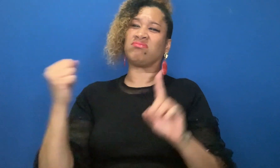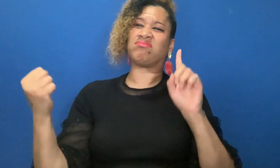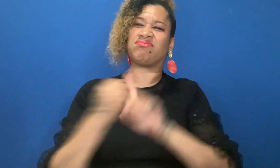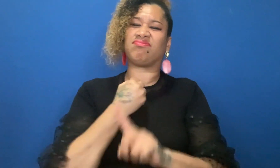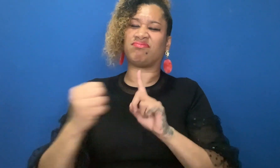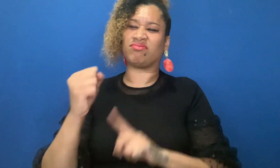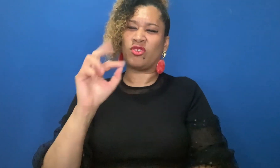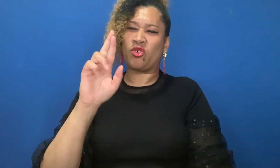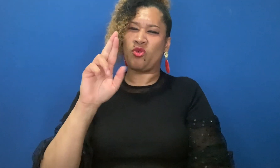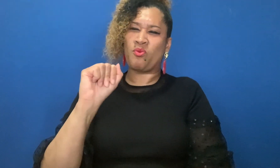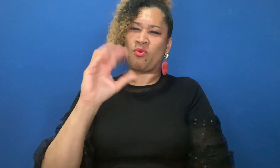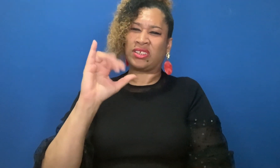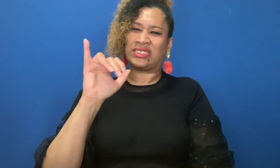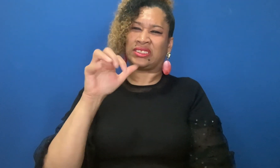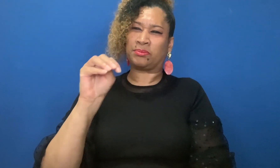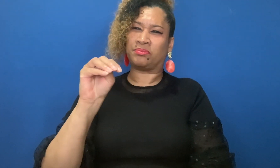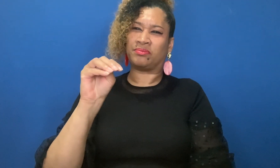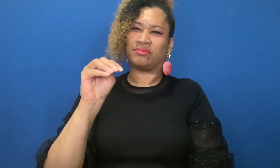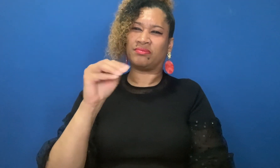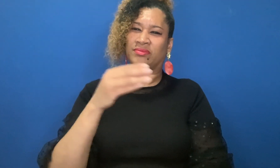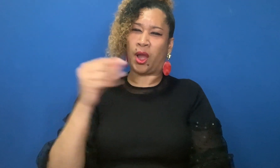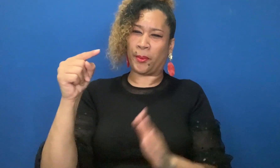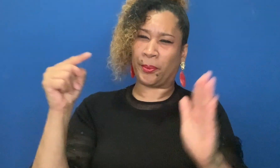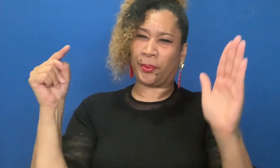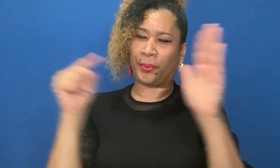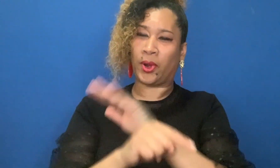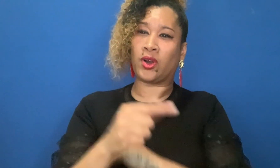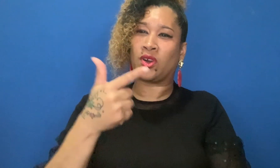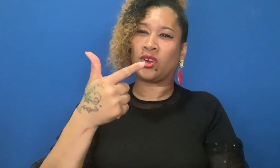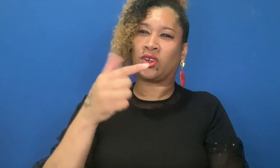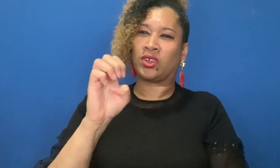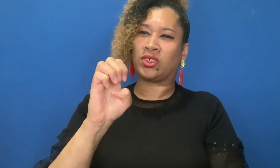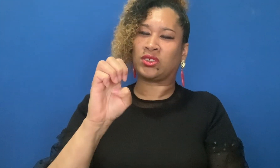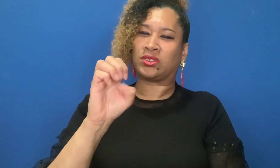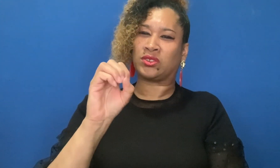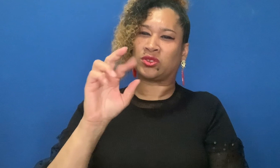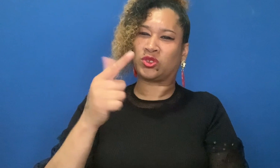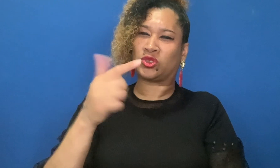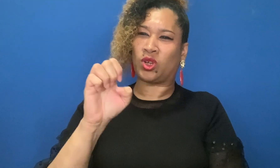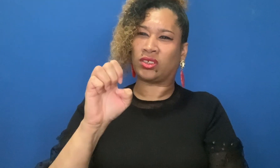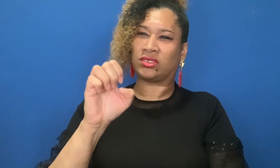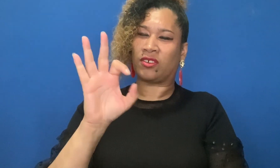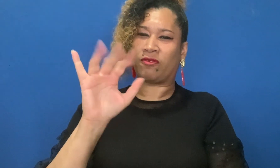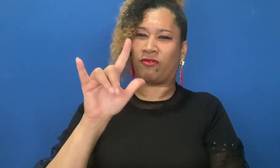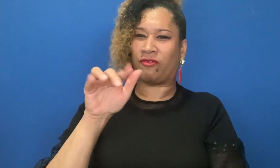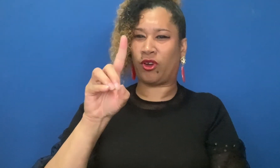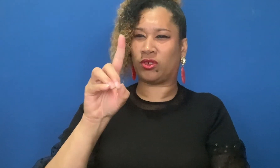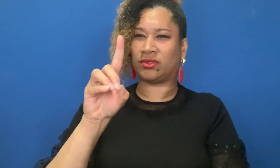against police brutality, racism, and the murder of George Floyd.